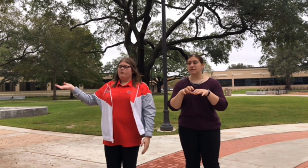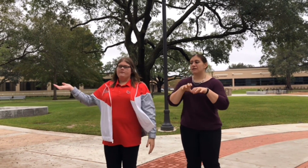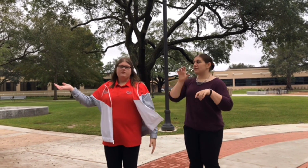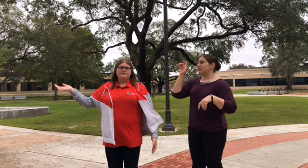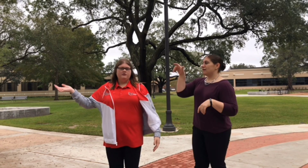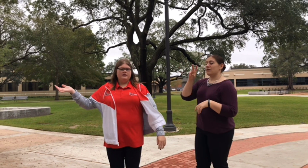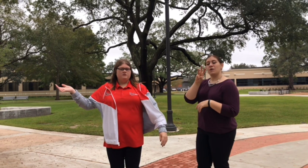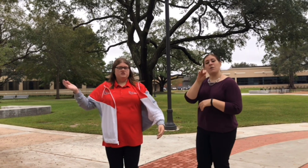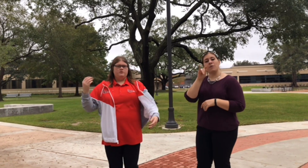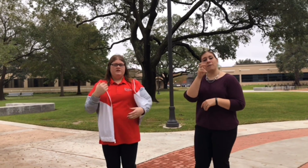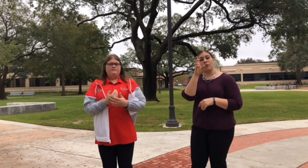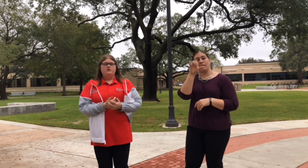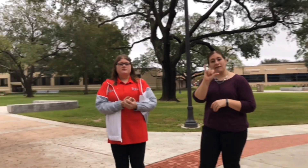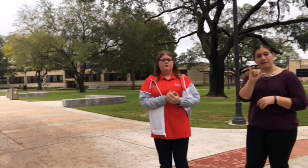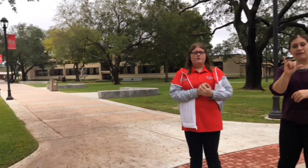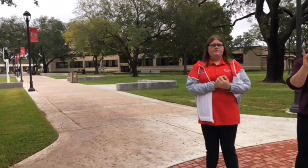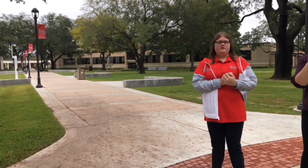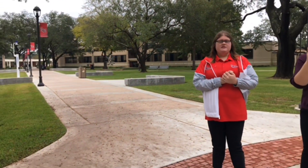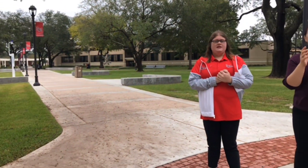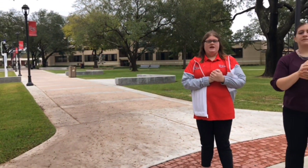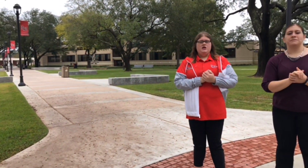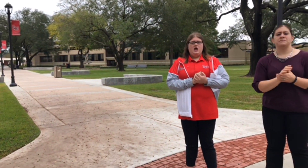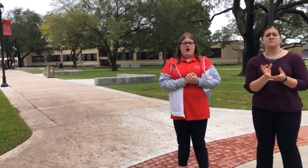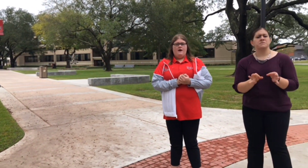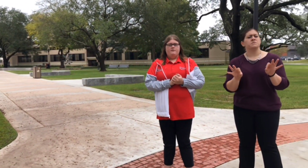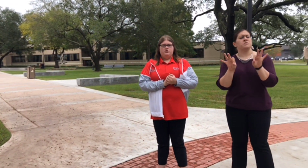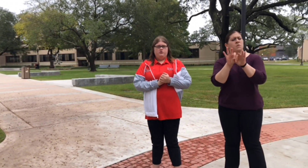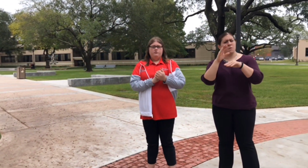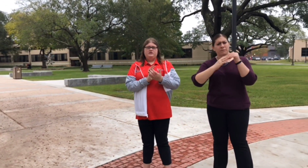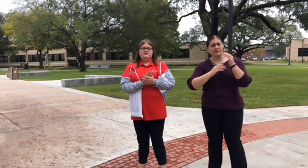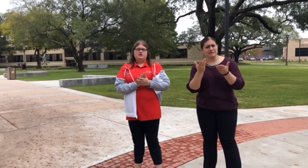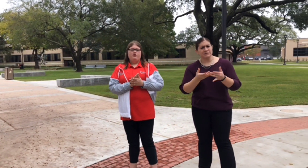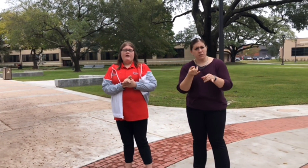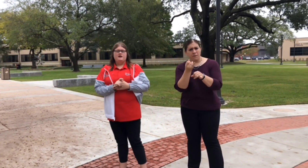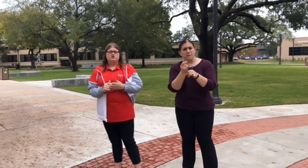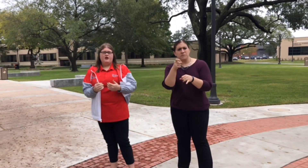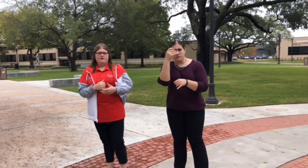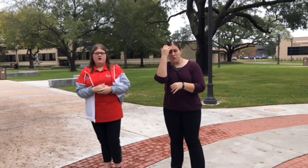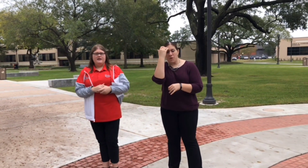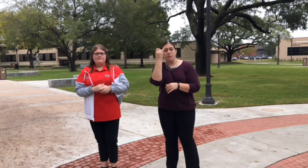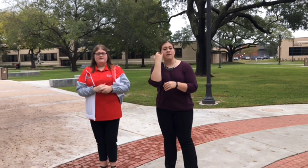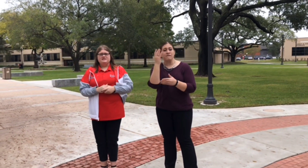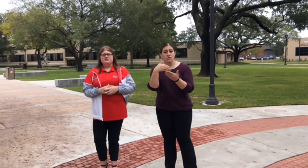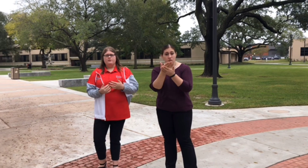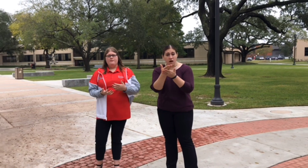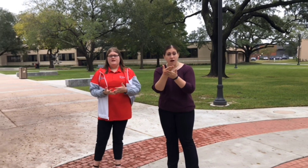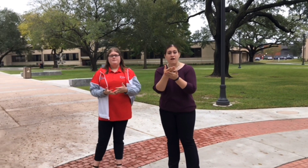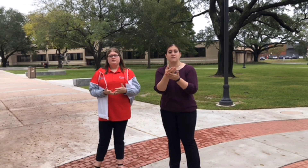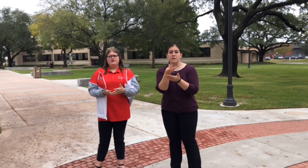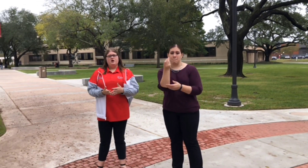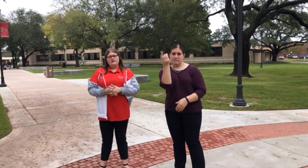Wimberly Building, one of the most important buildings that you will need to know about as you're coming on campus. It is our money building